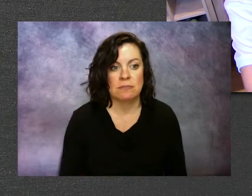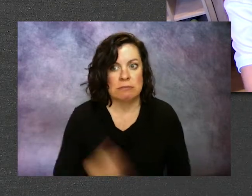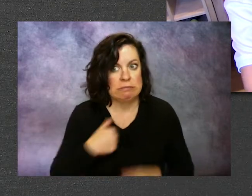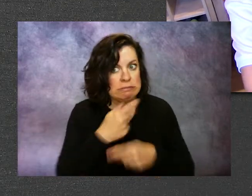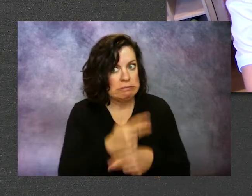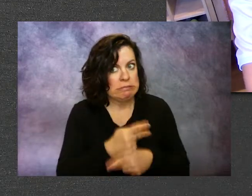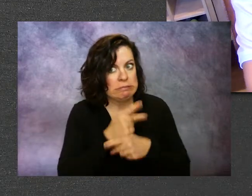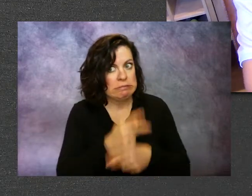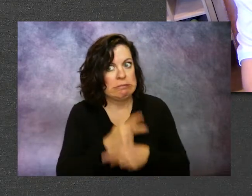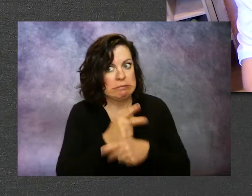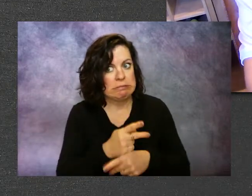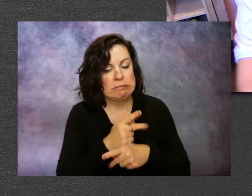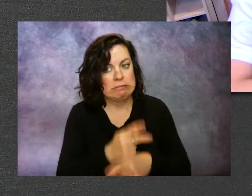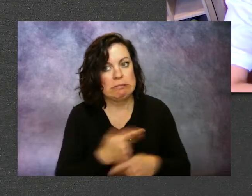All right, puppy dog, one more.